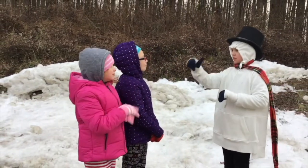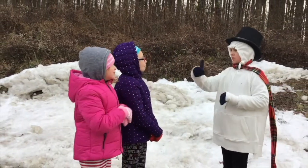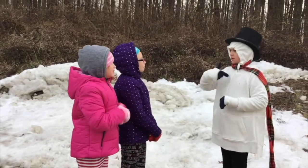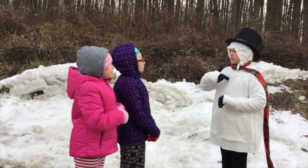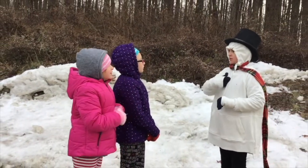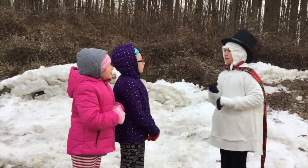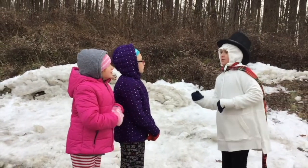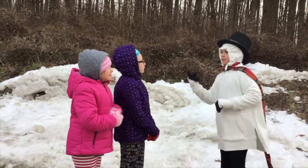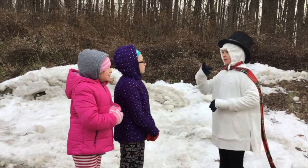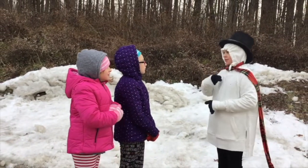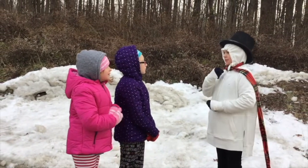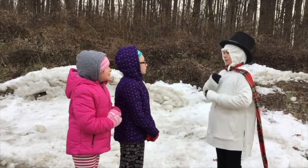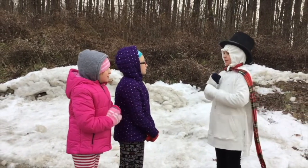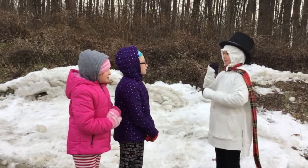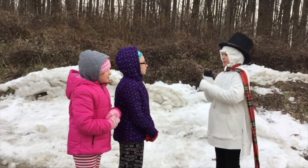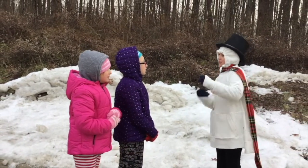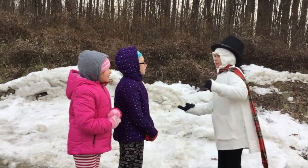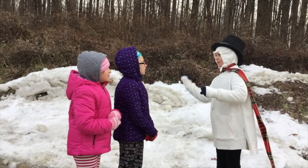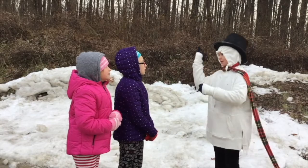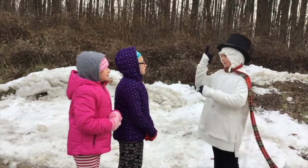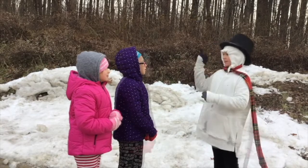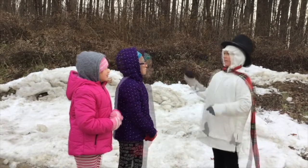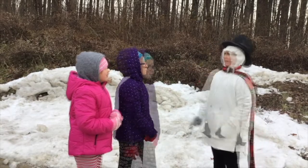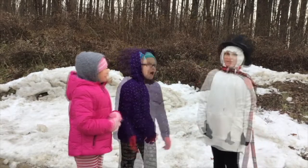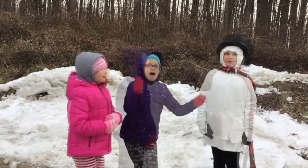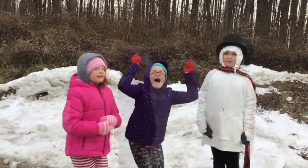don't worry i'll be back next year